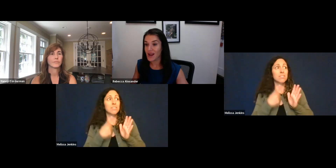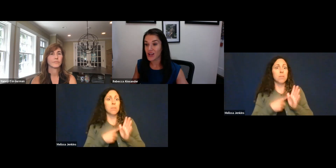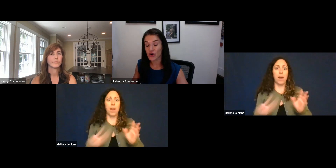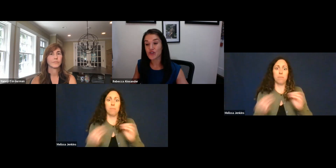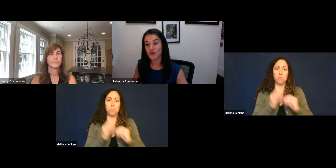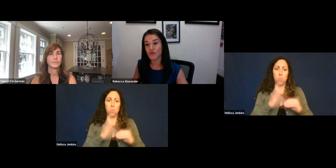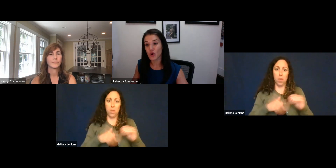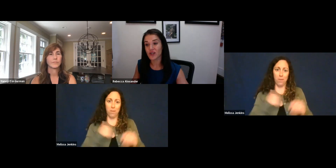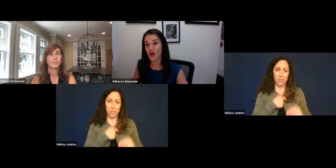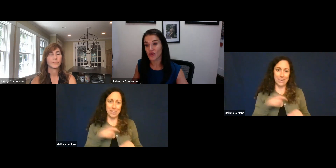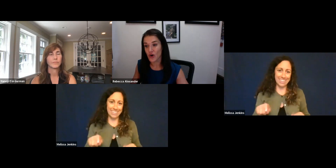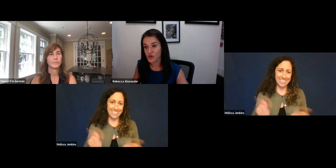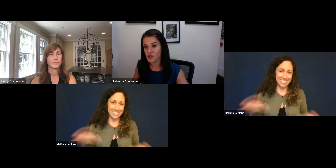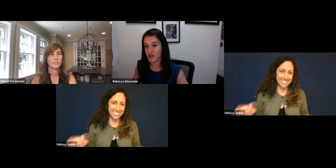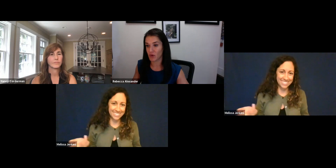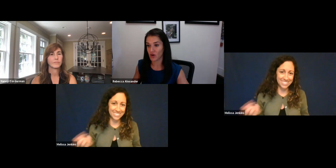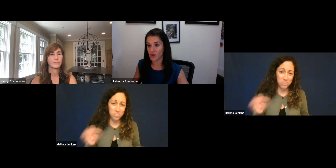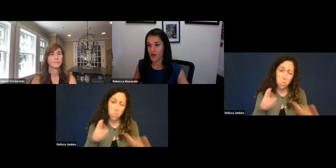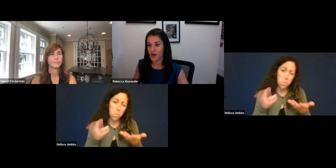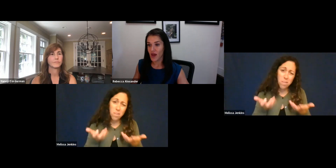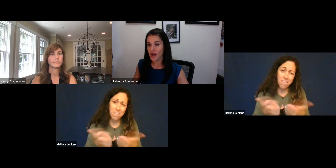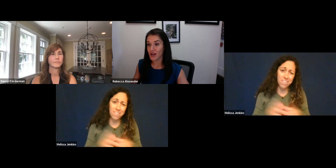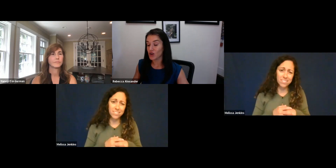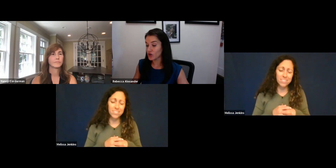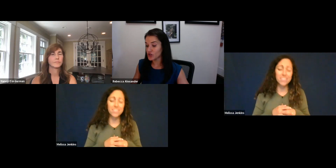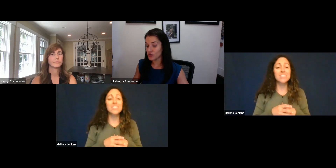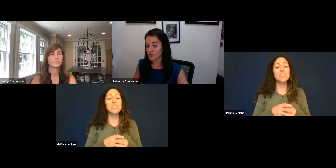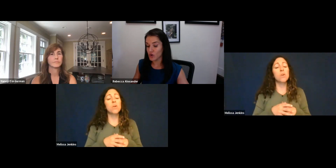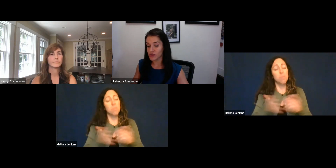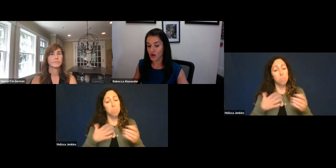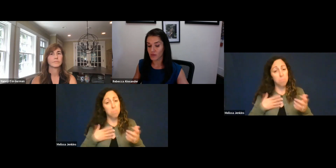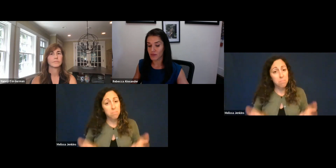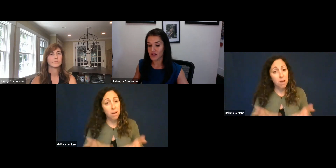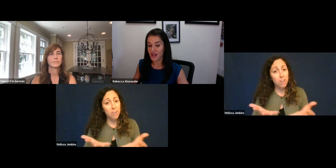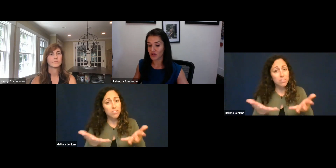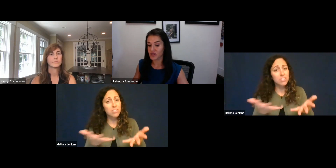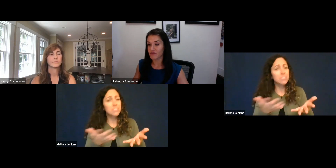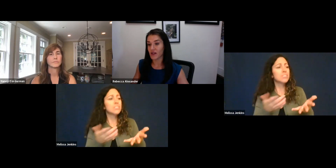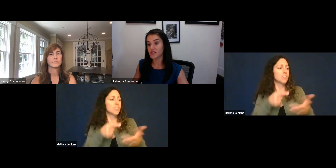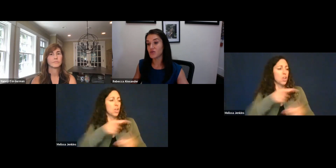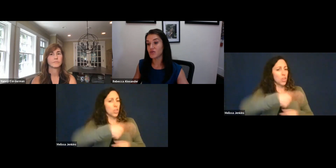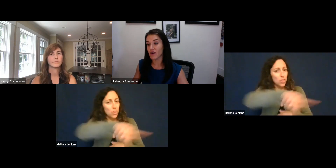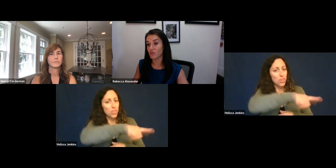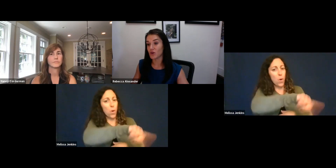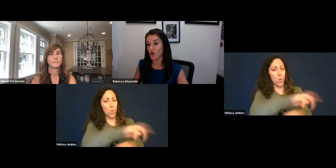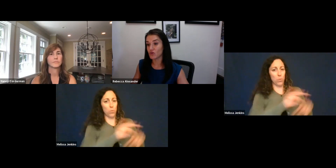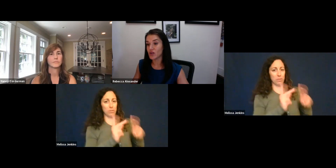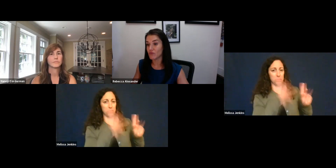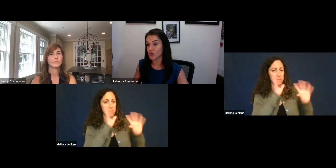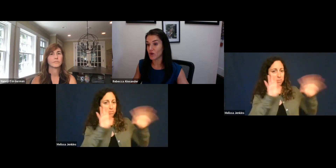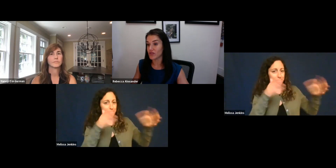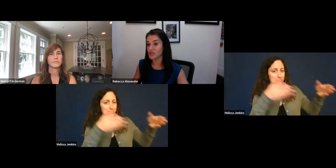And I encourage you to focus on those people. And I encourage you to focus on being able to develop your own comfort with it